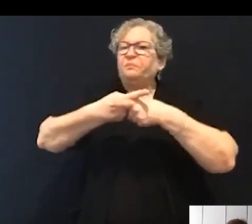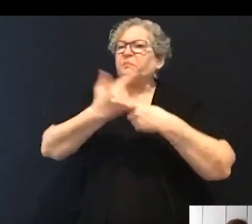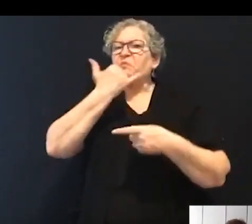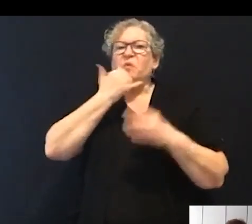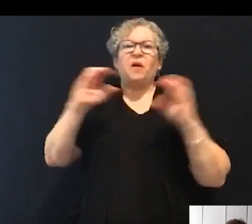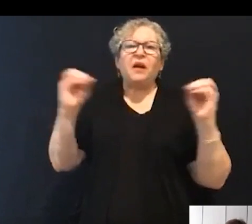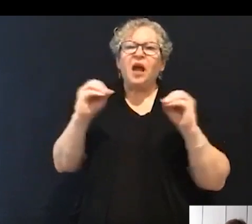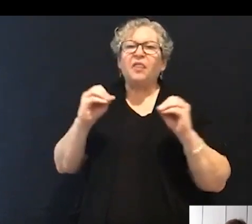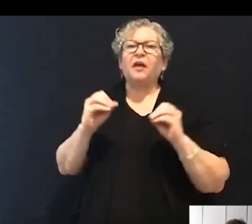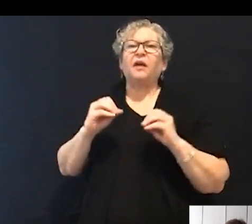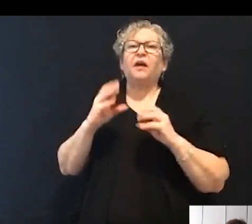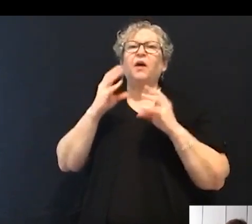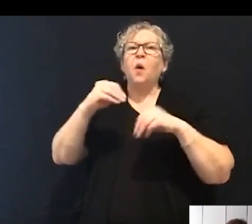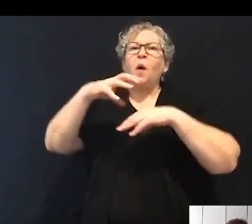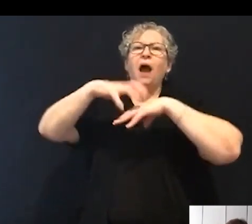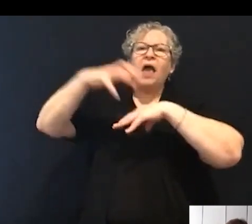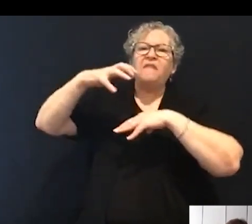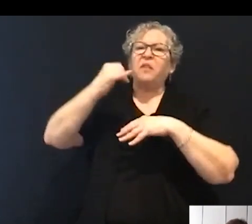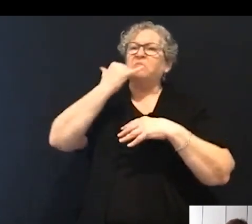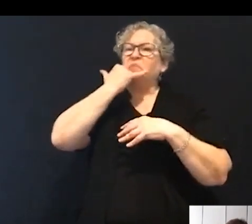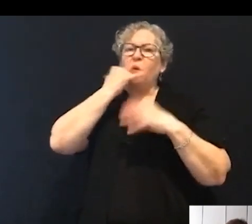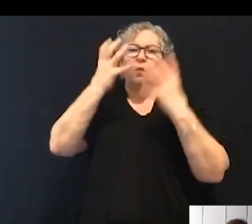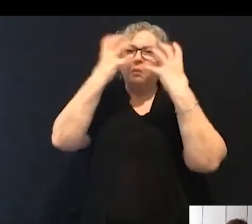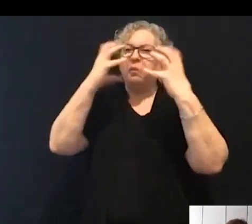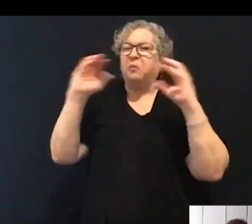and no treatment-associated cataracts.